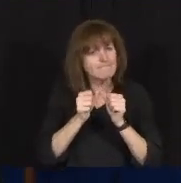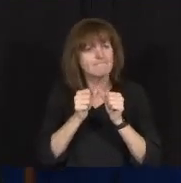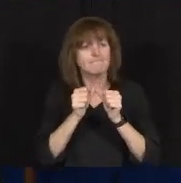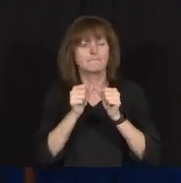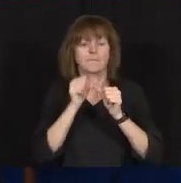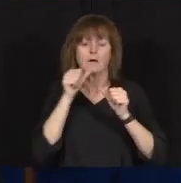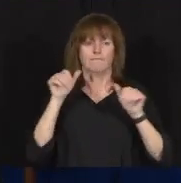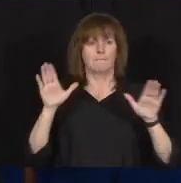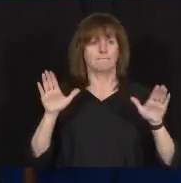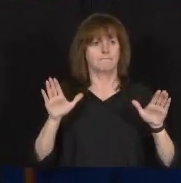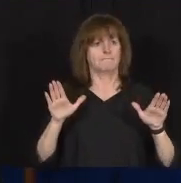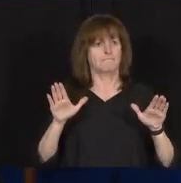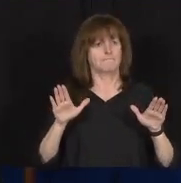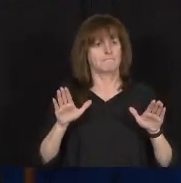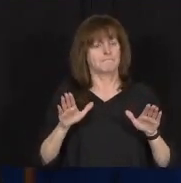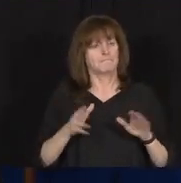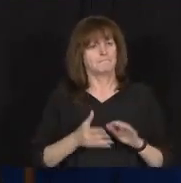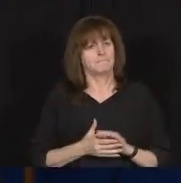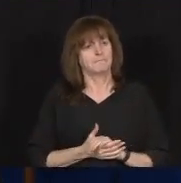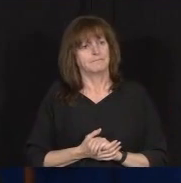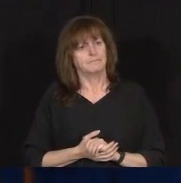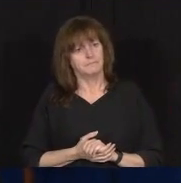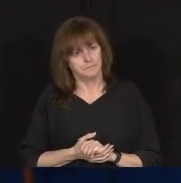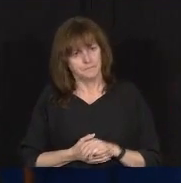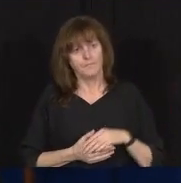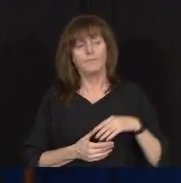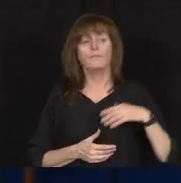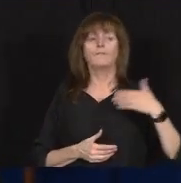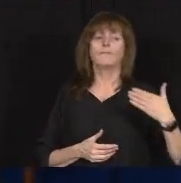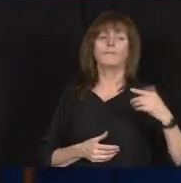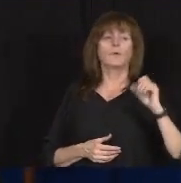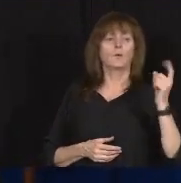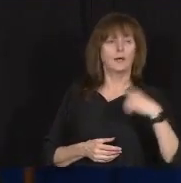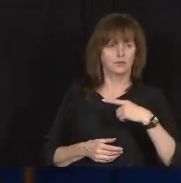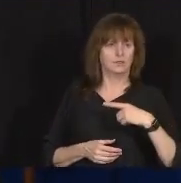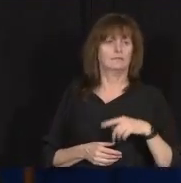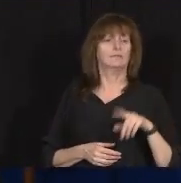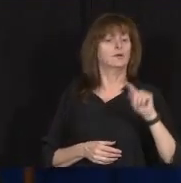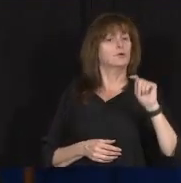Next q uestion Charlie from -- news.